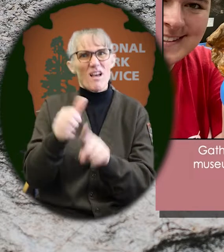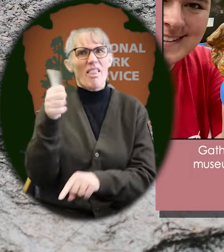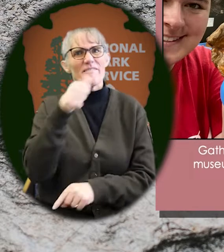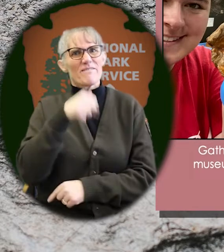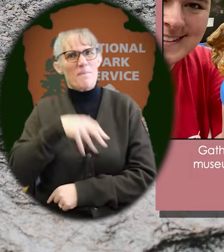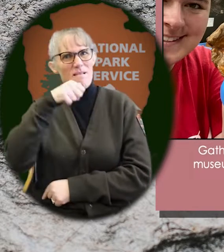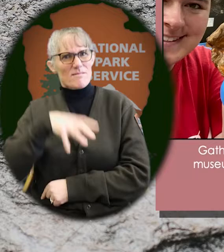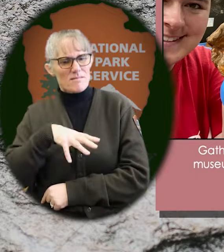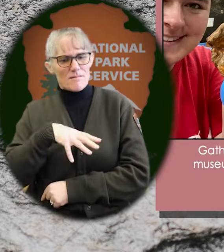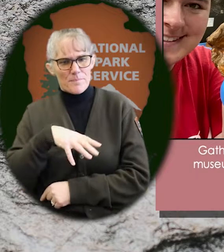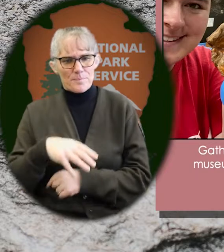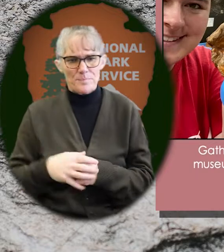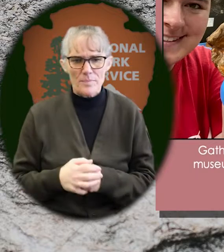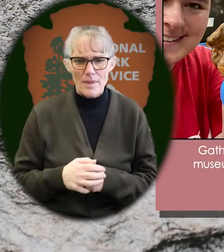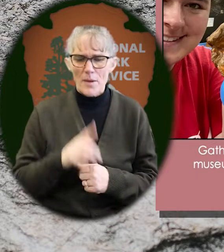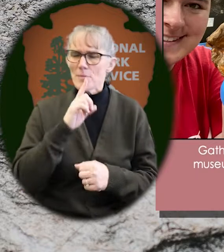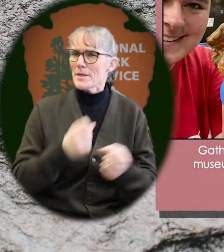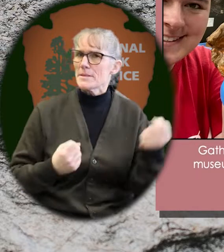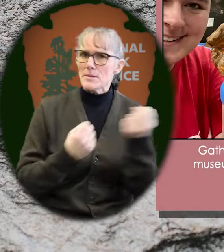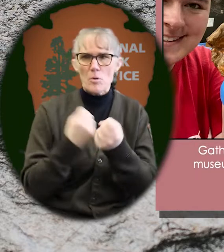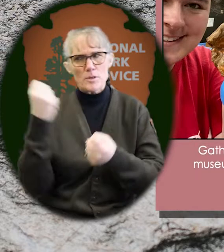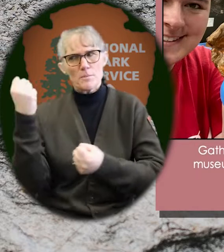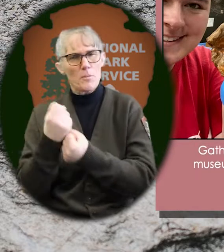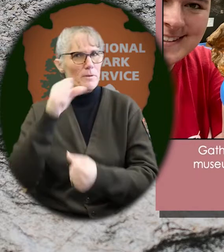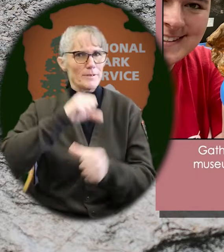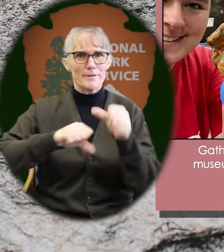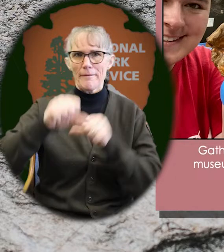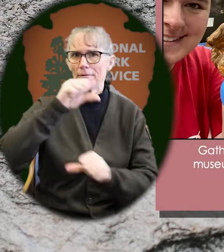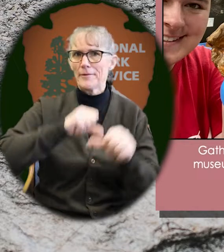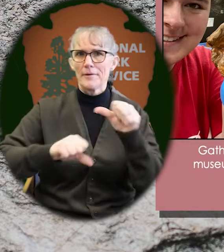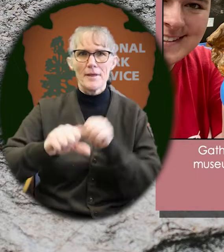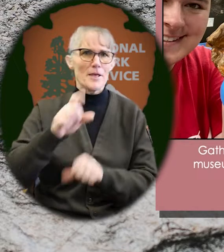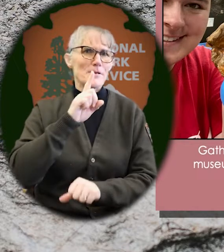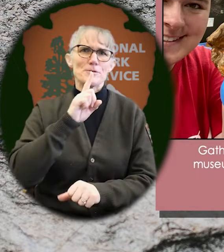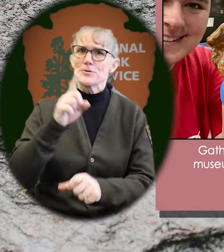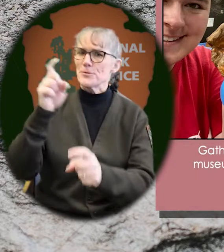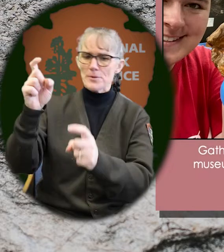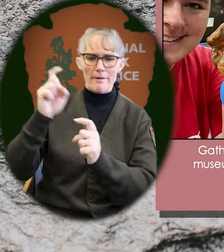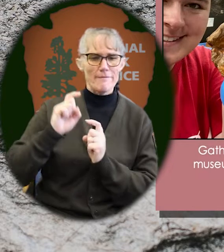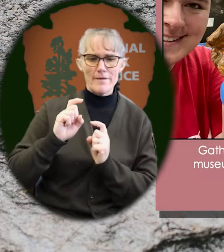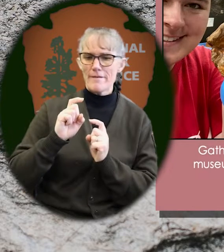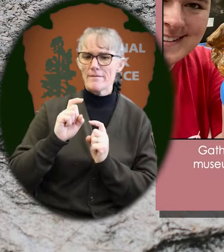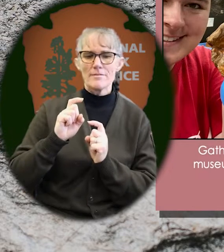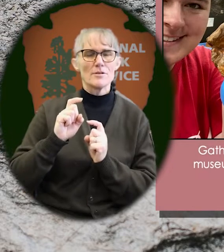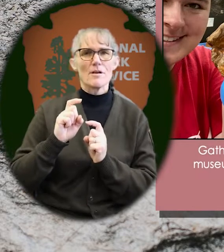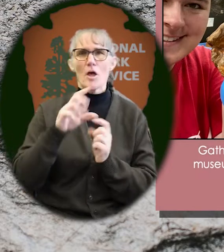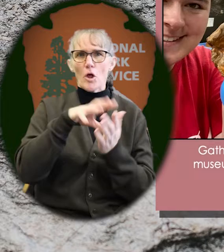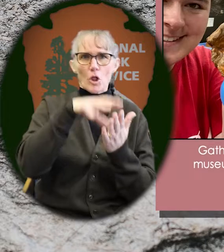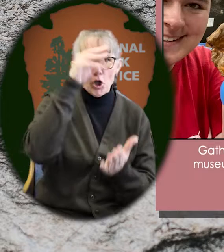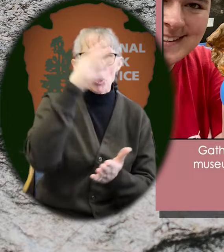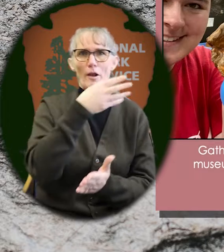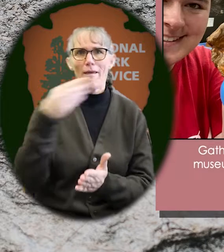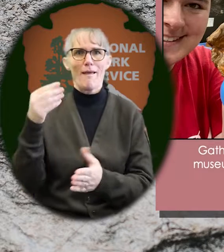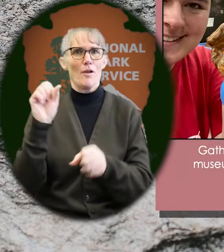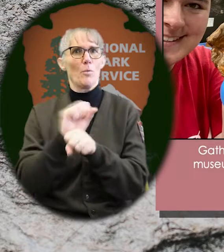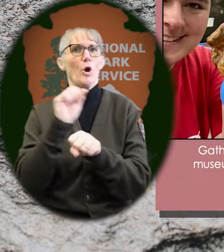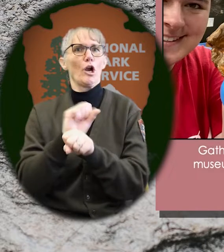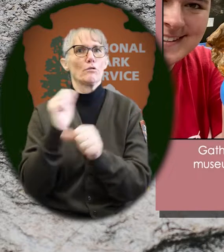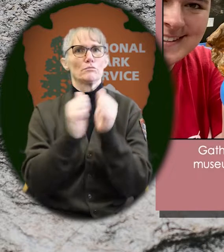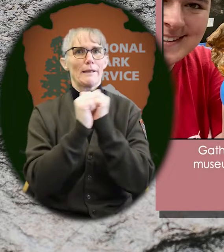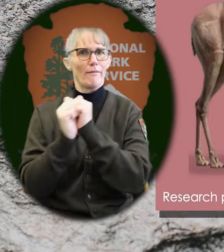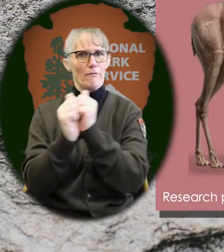um that are really supportive of each other um and it's just been a true gift to learn and work alongside of them.